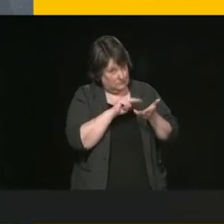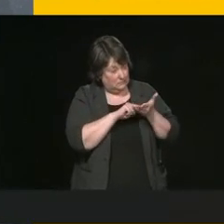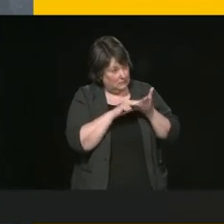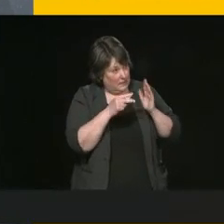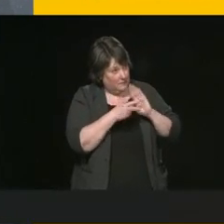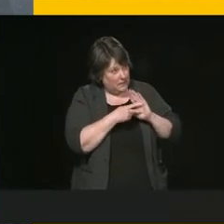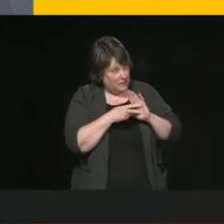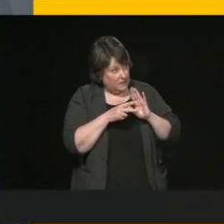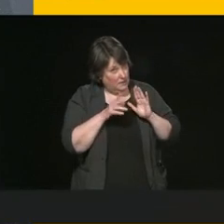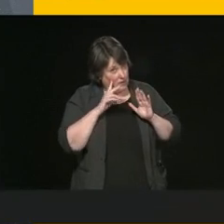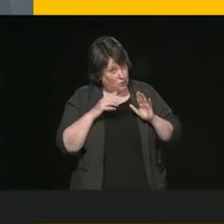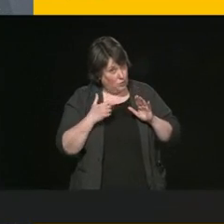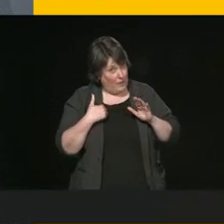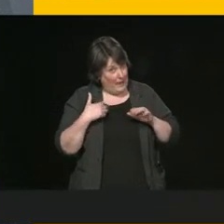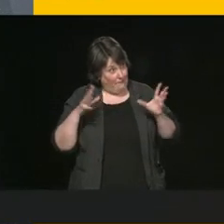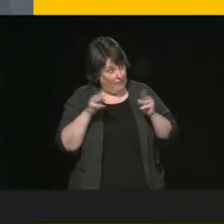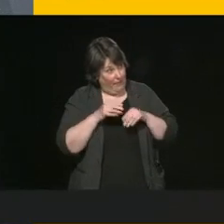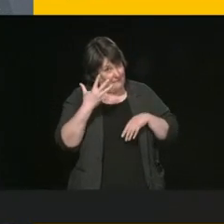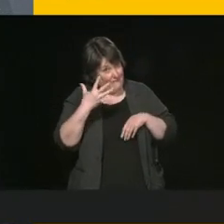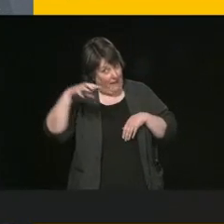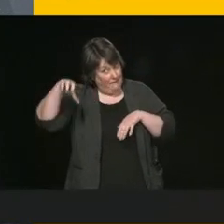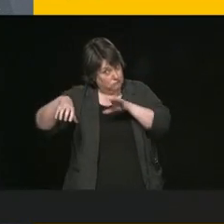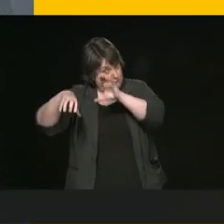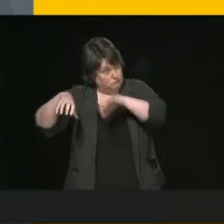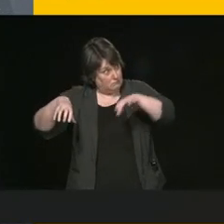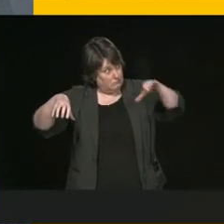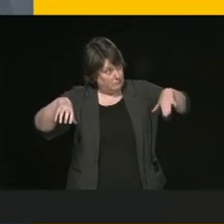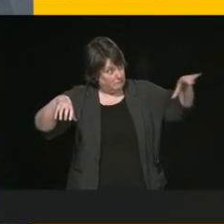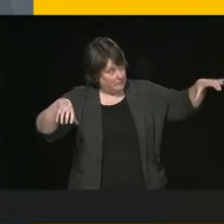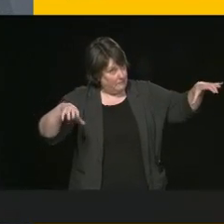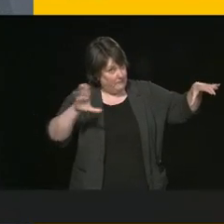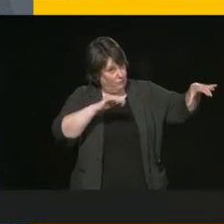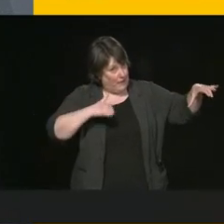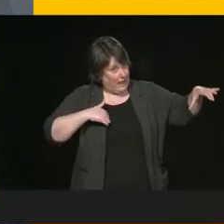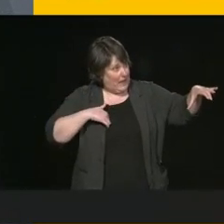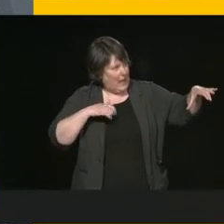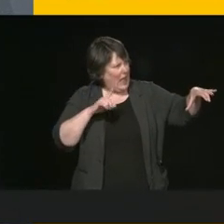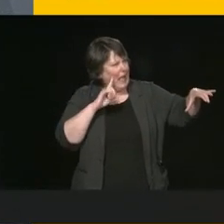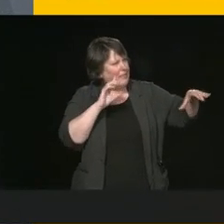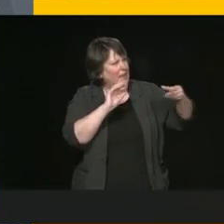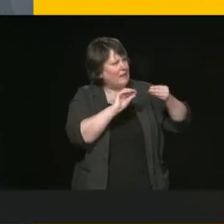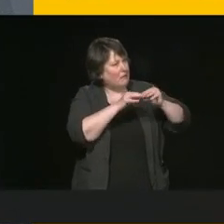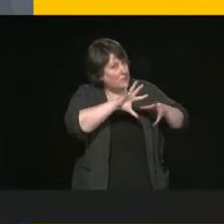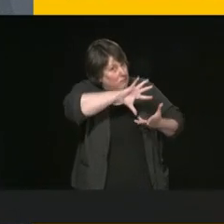CONFIRM, DOES THAT MEAN THERE ARE A TOTAL OF FIVE WAREHOUSES IN CANADA?